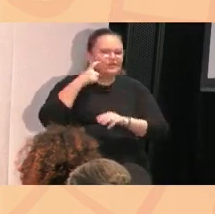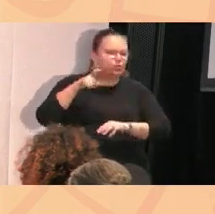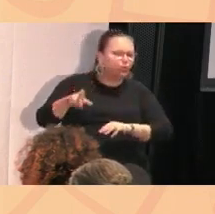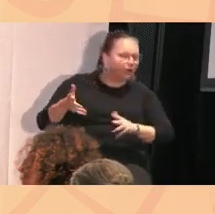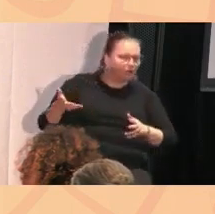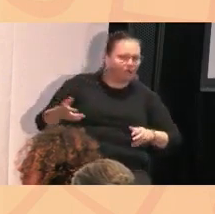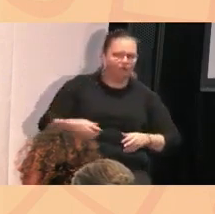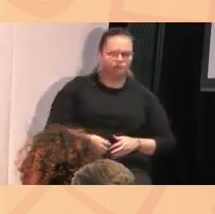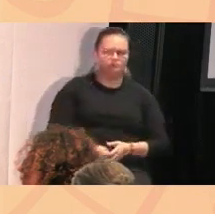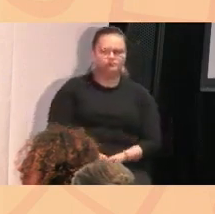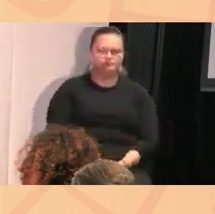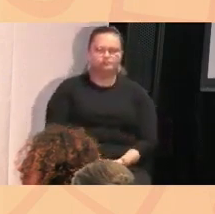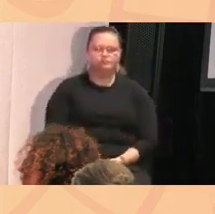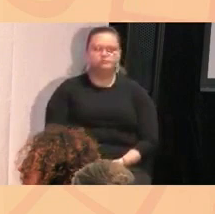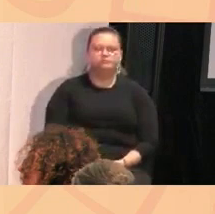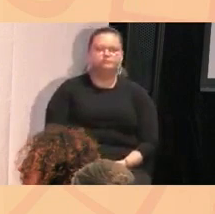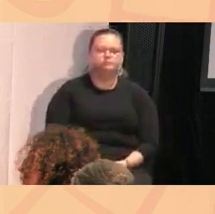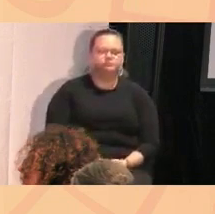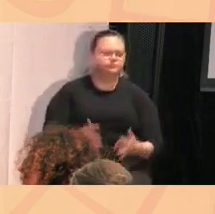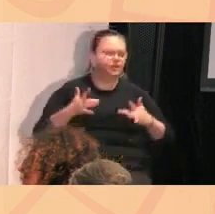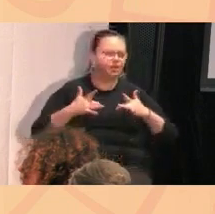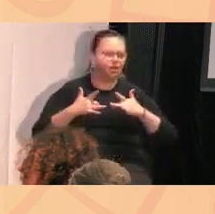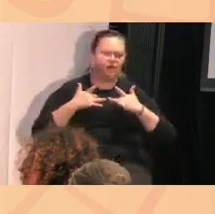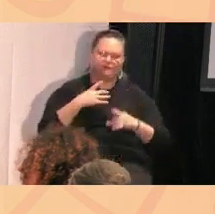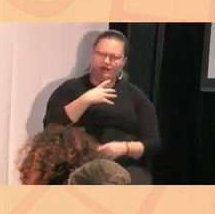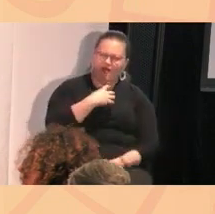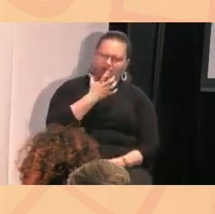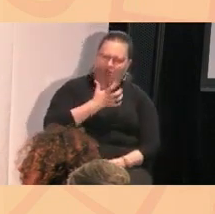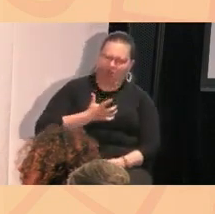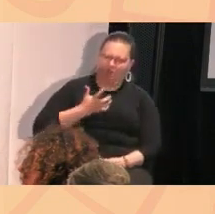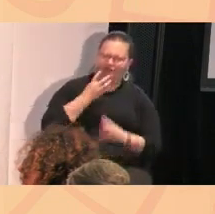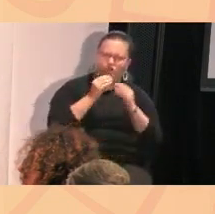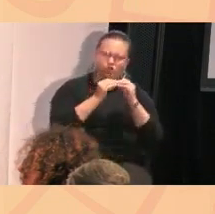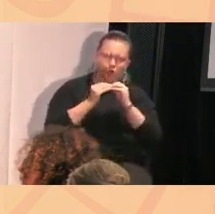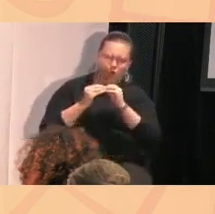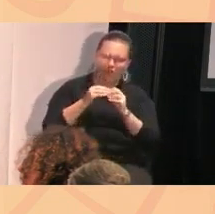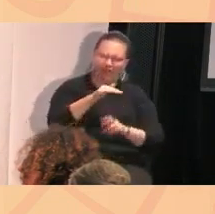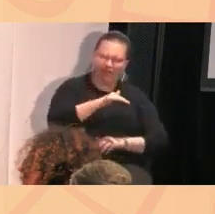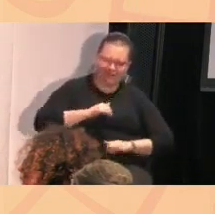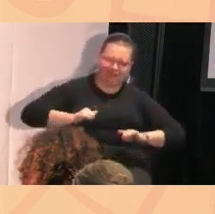to make everything about racism. It already is. I just don't ignore it.